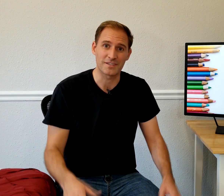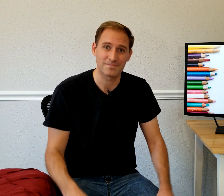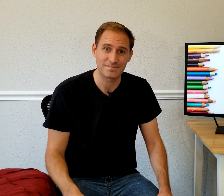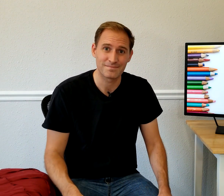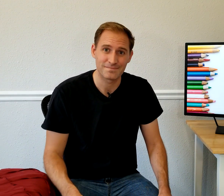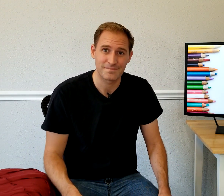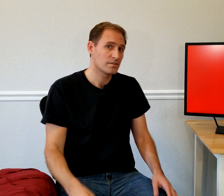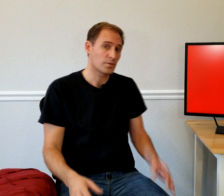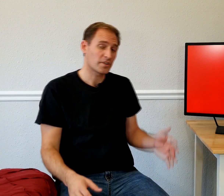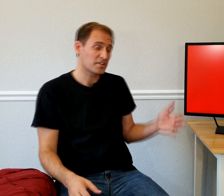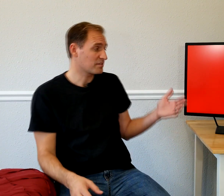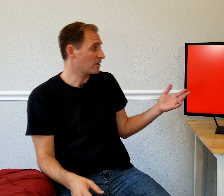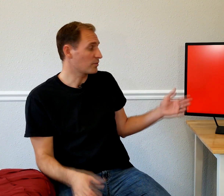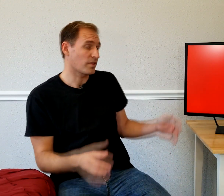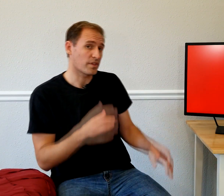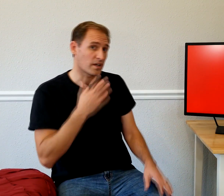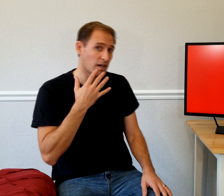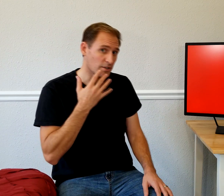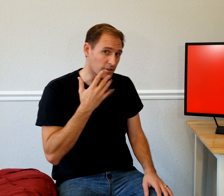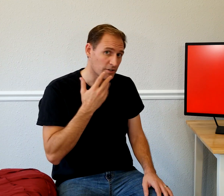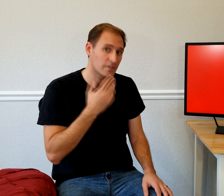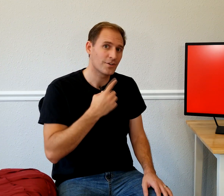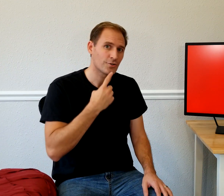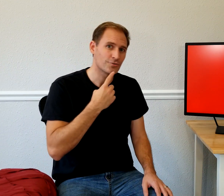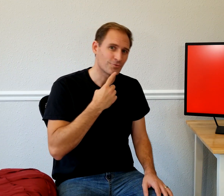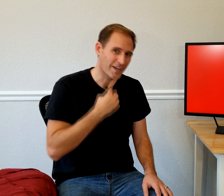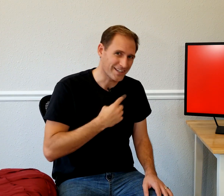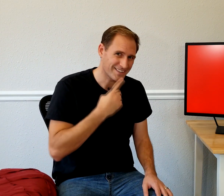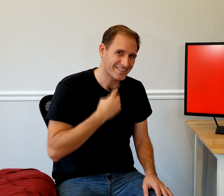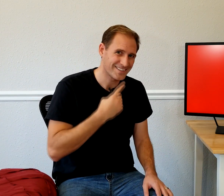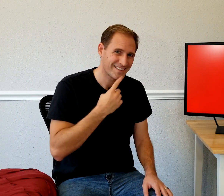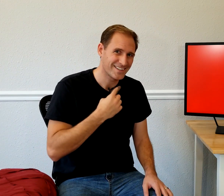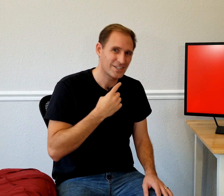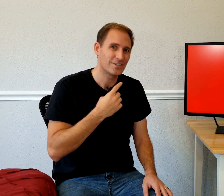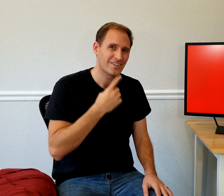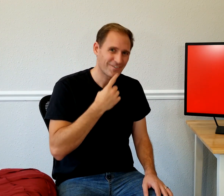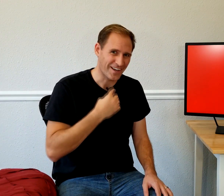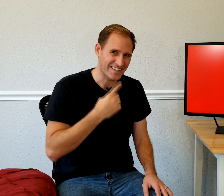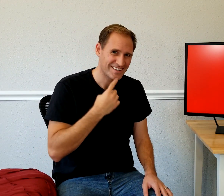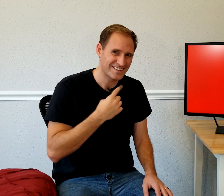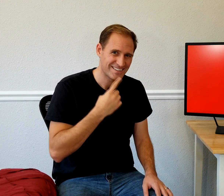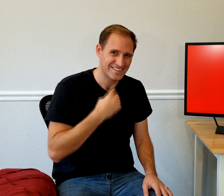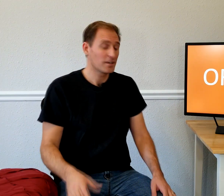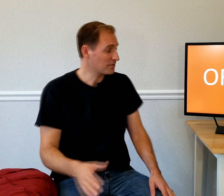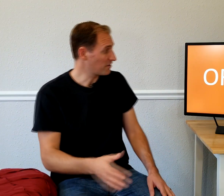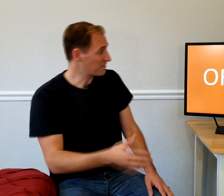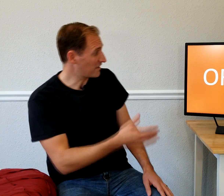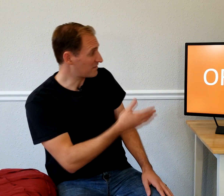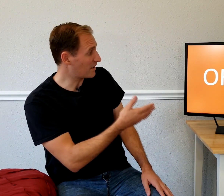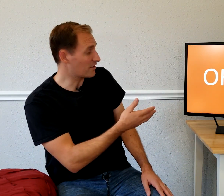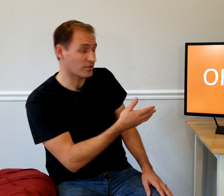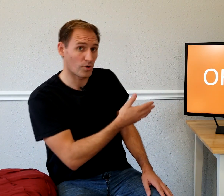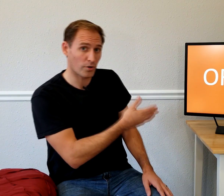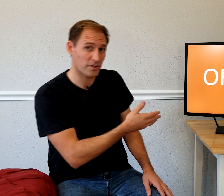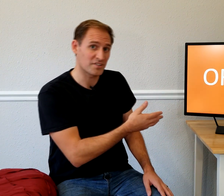So we're gonna start with the color red, red. So this next color orange is